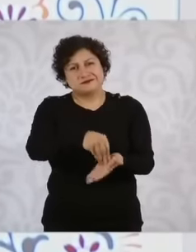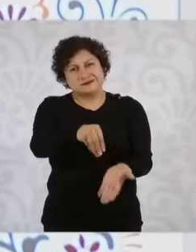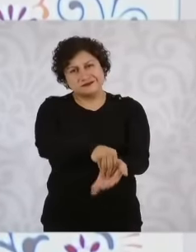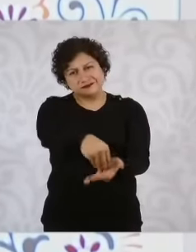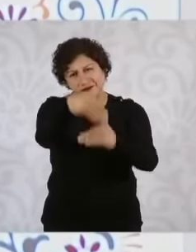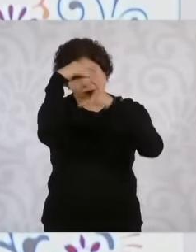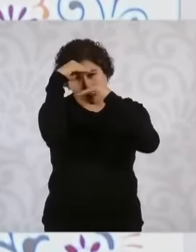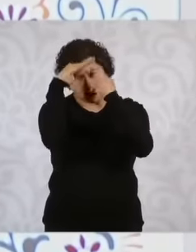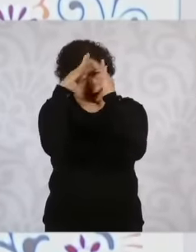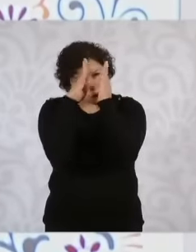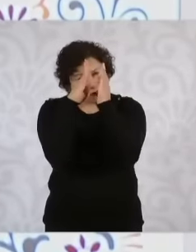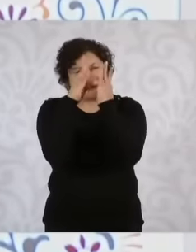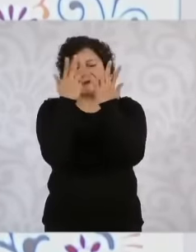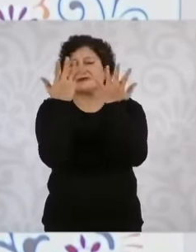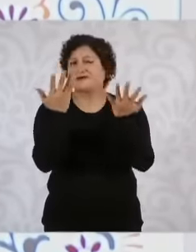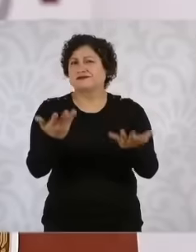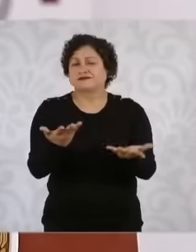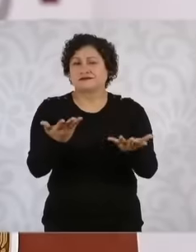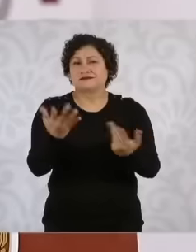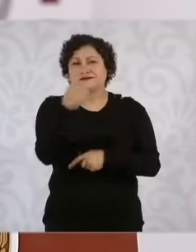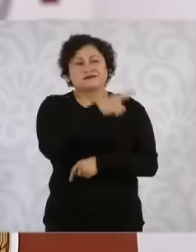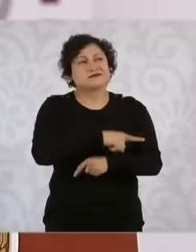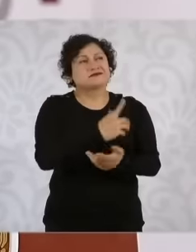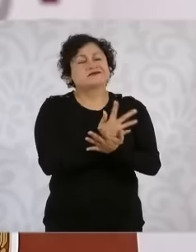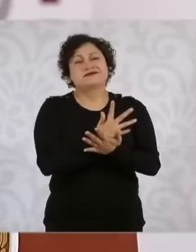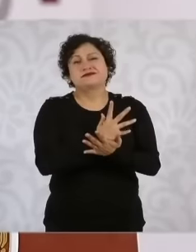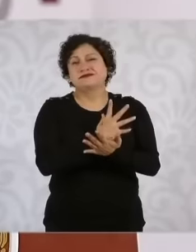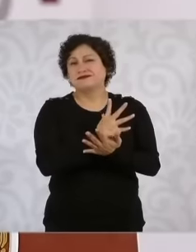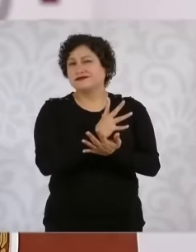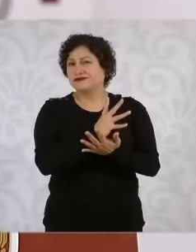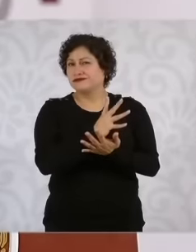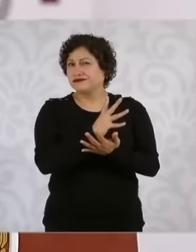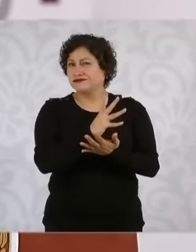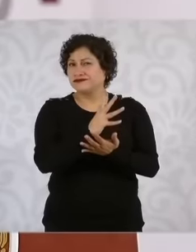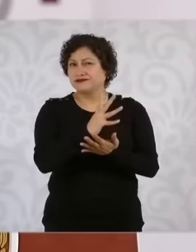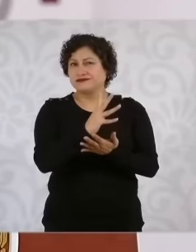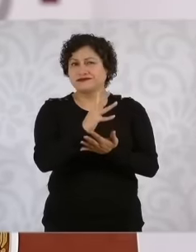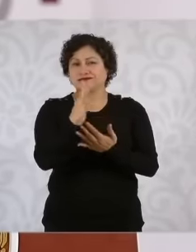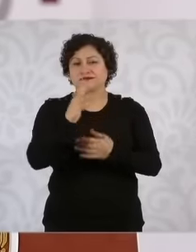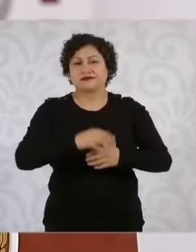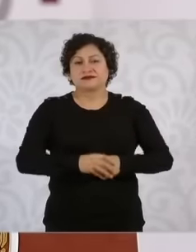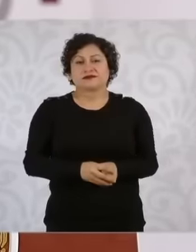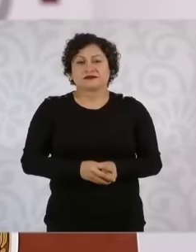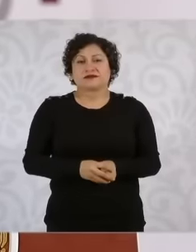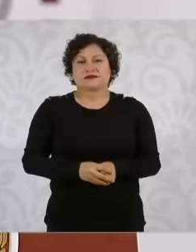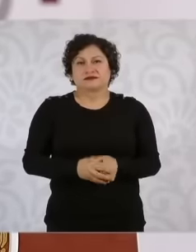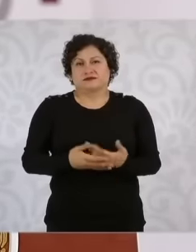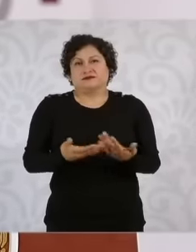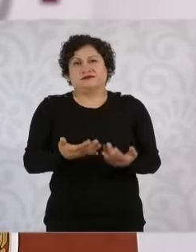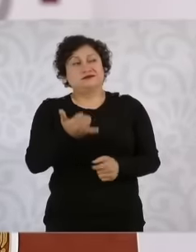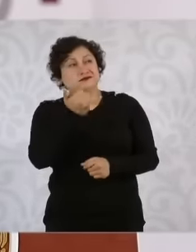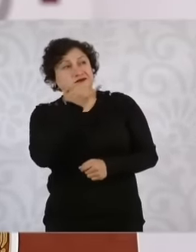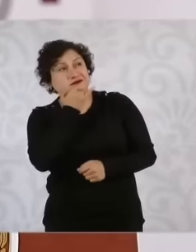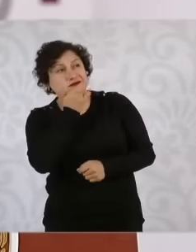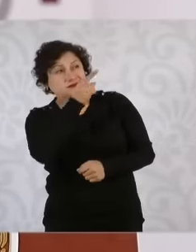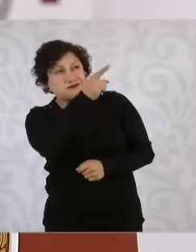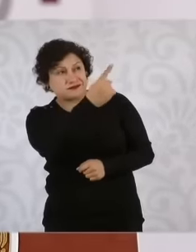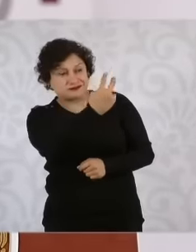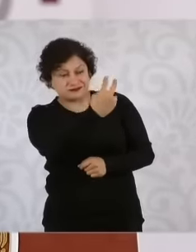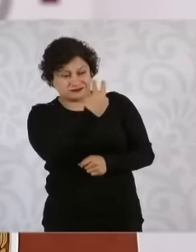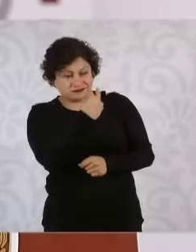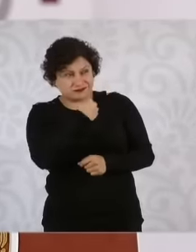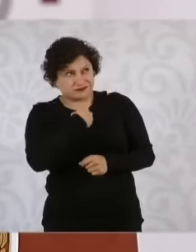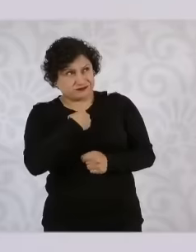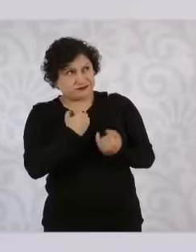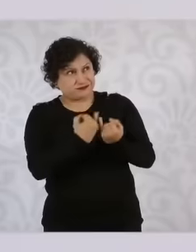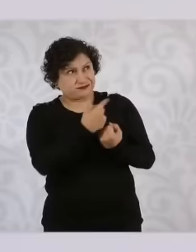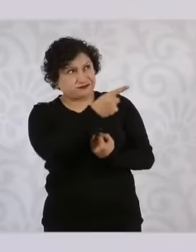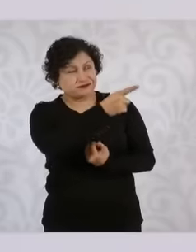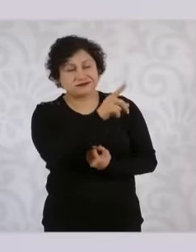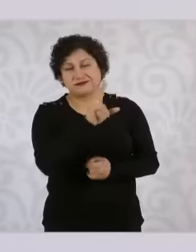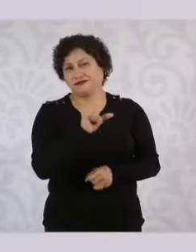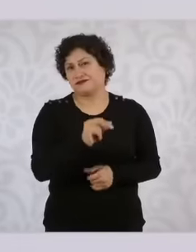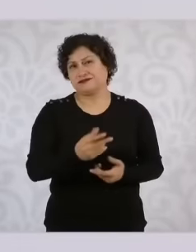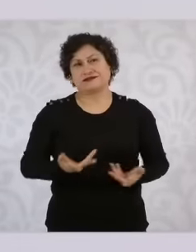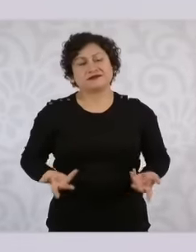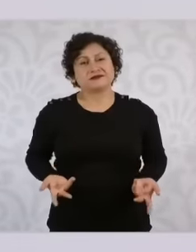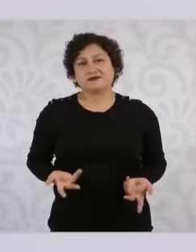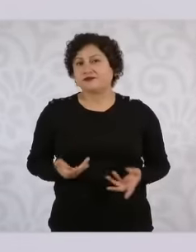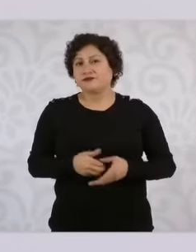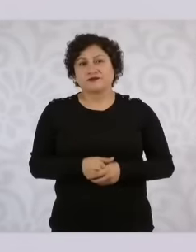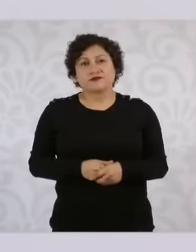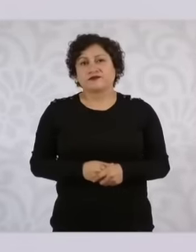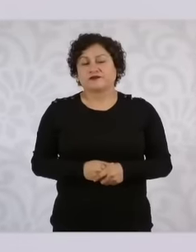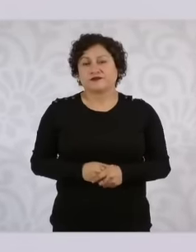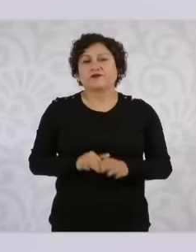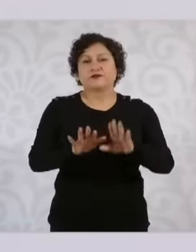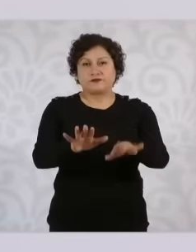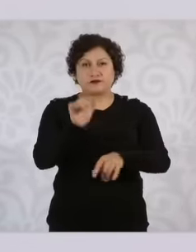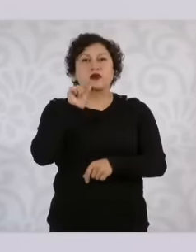of now, and León believes that everyone They are of their condition and yesterday I was with the family I would